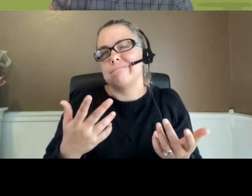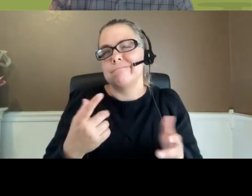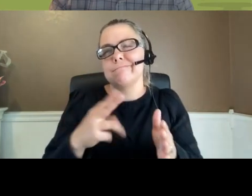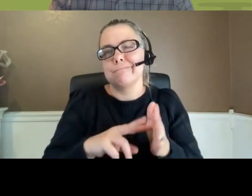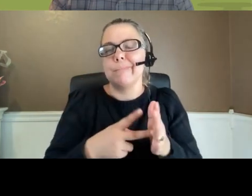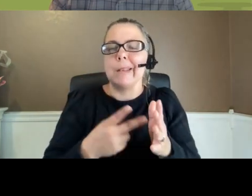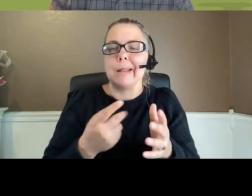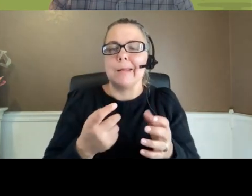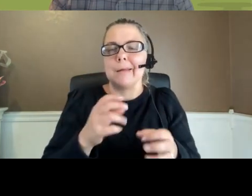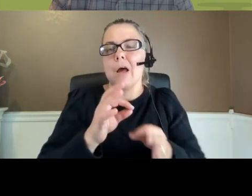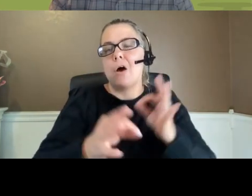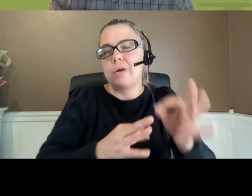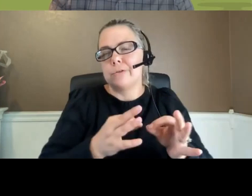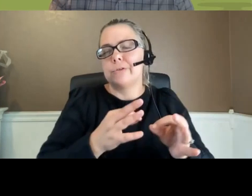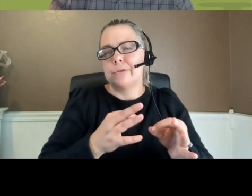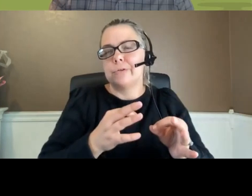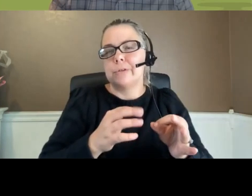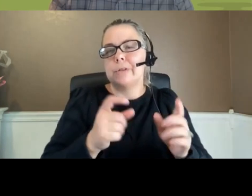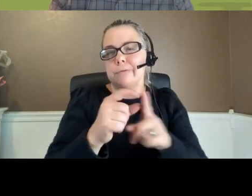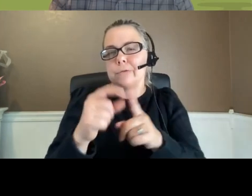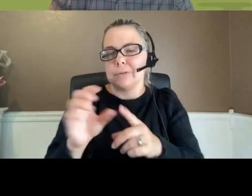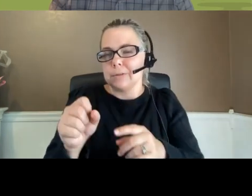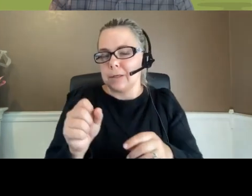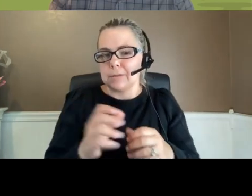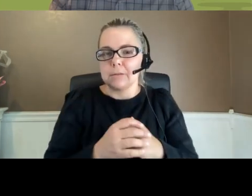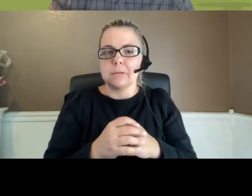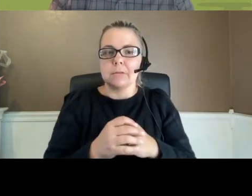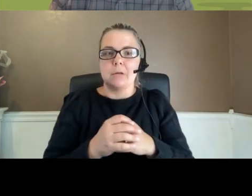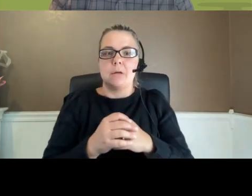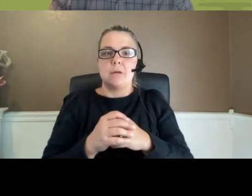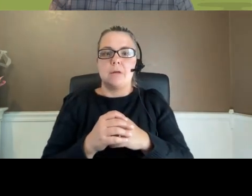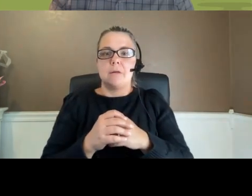some of those things where WAVE doesn't give me that information. If I want to dig deeper I can